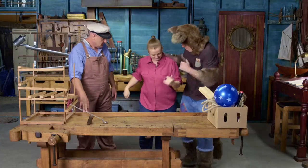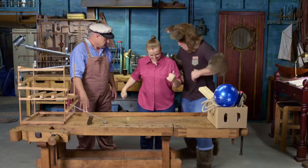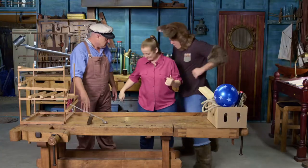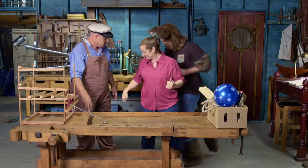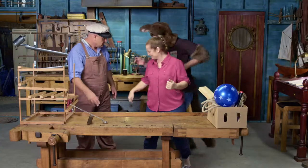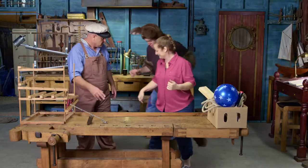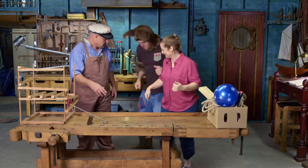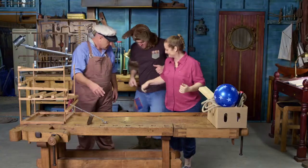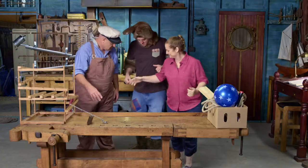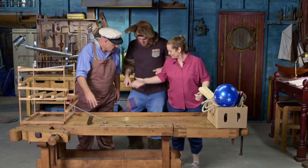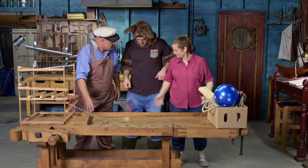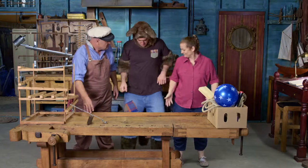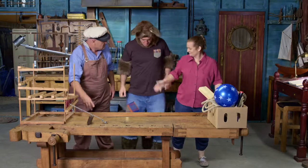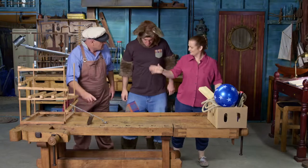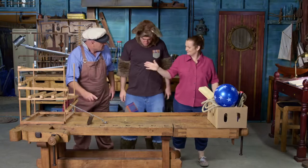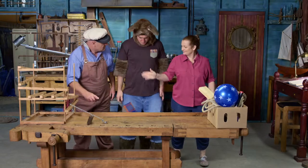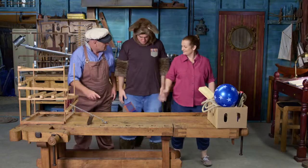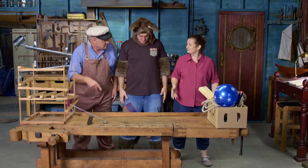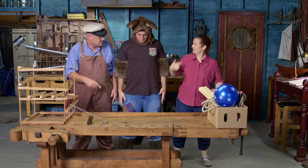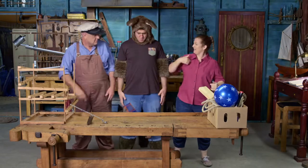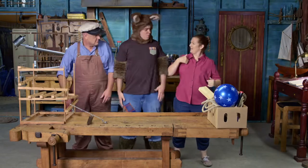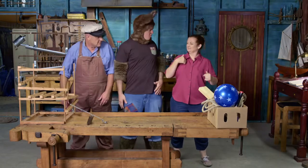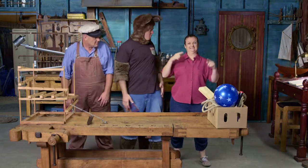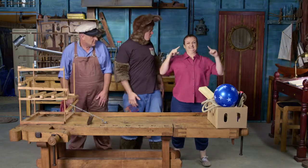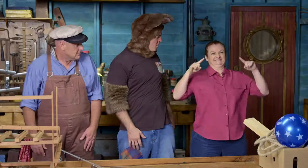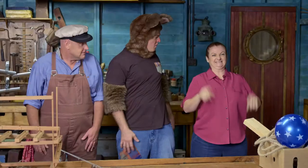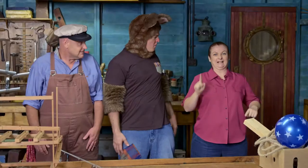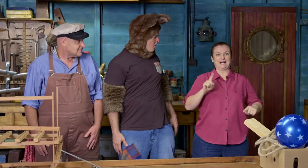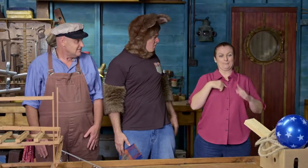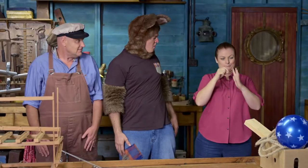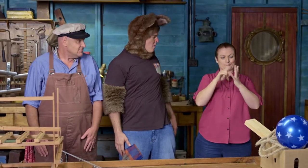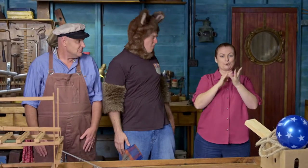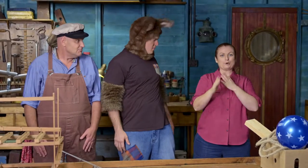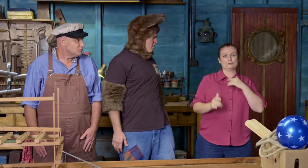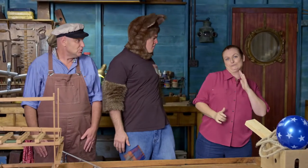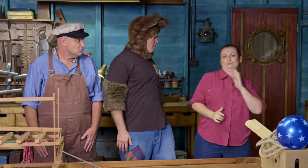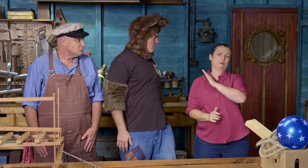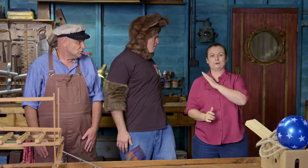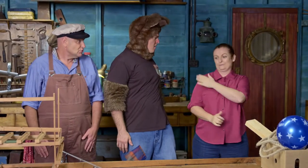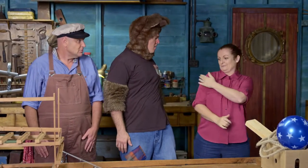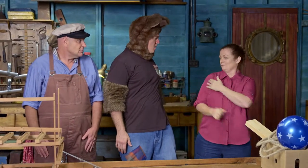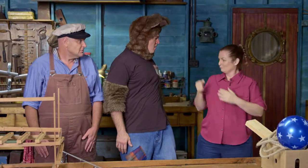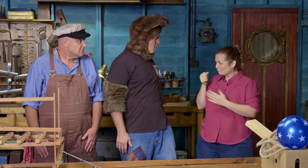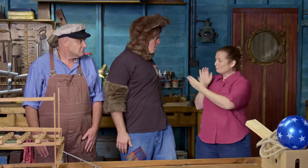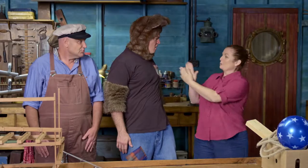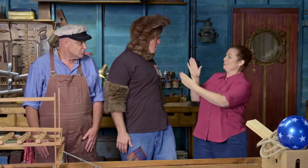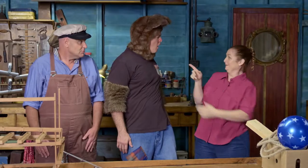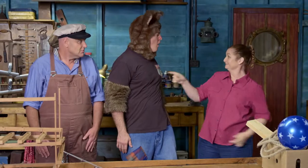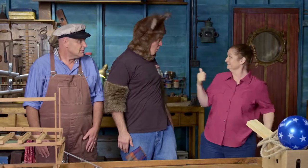Yep. OK, straight line. I'm going to start this by pushing you. Ready? OK.